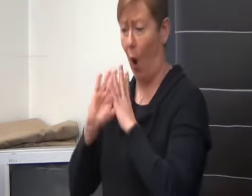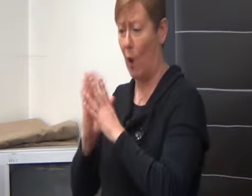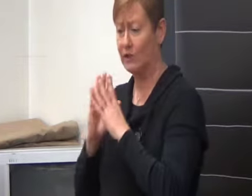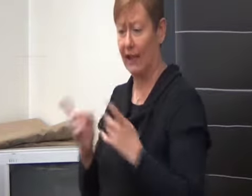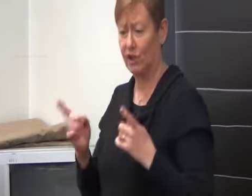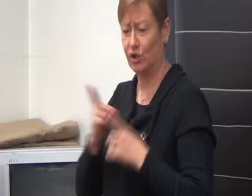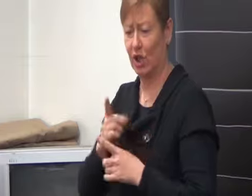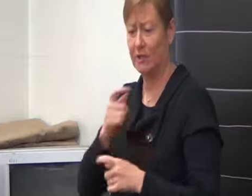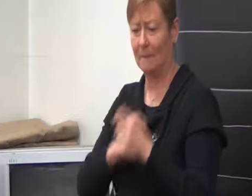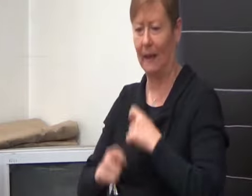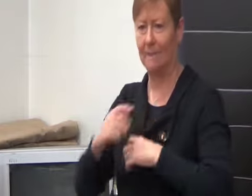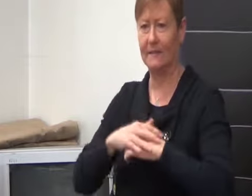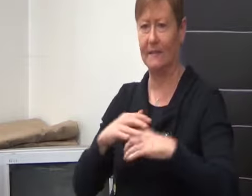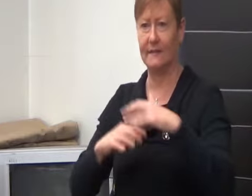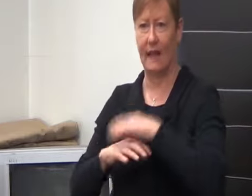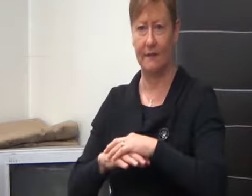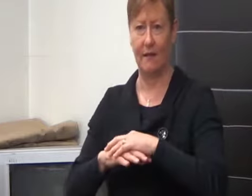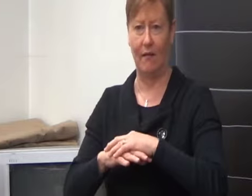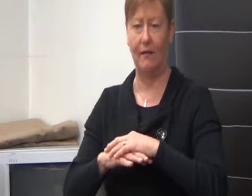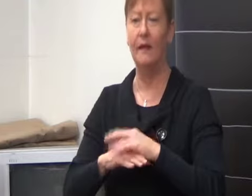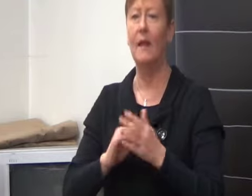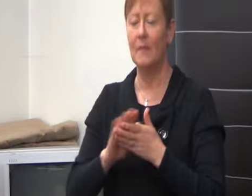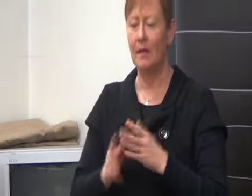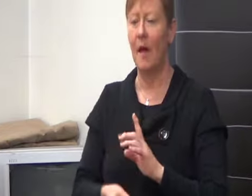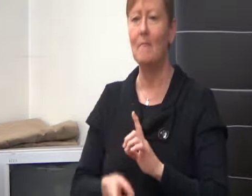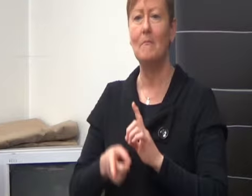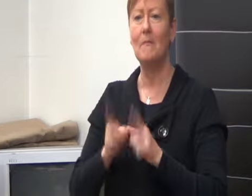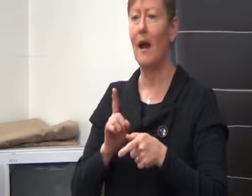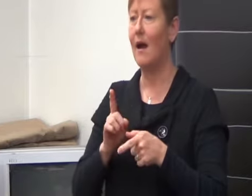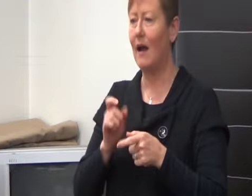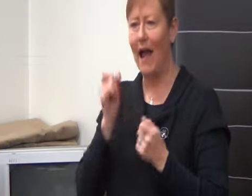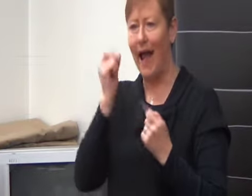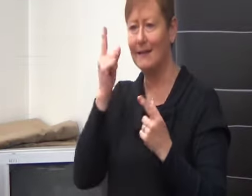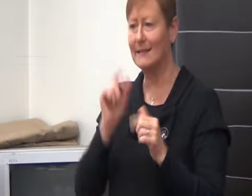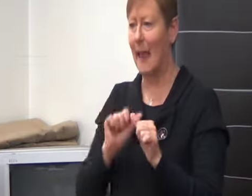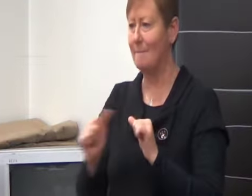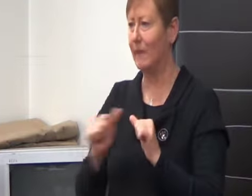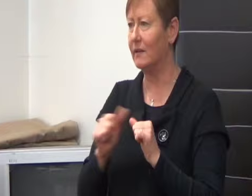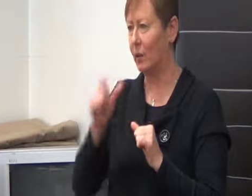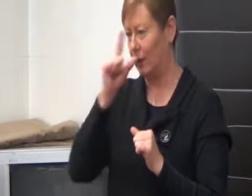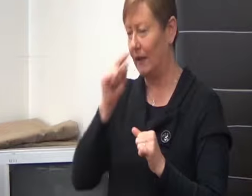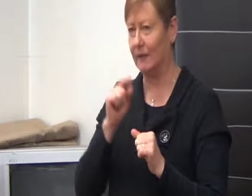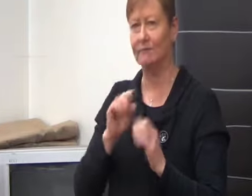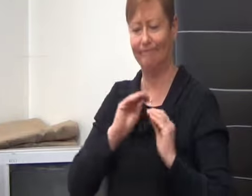We can all work better with it if we understand it better.